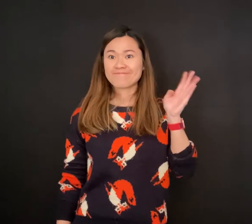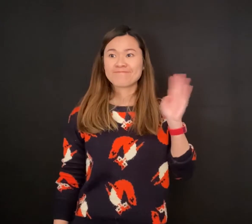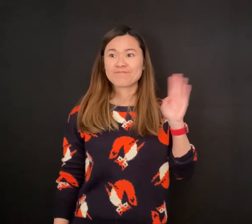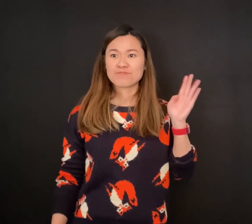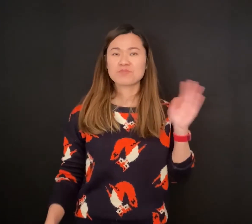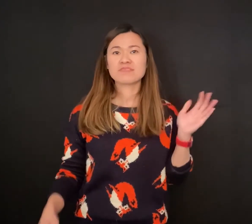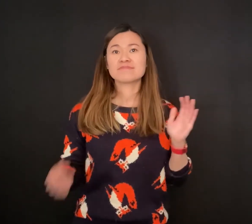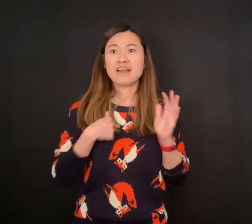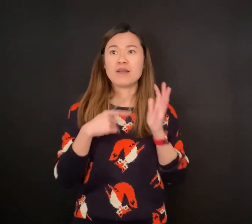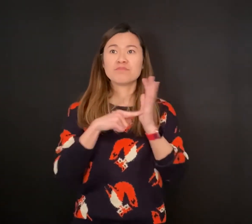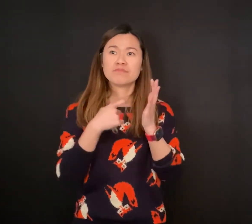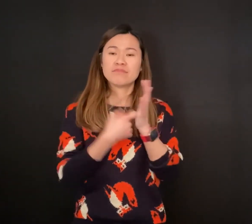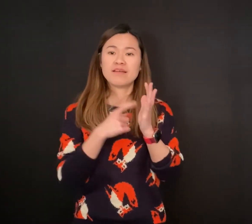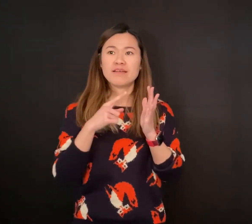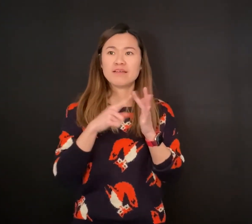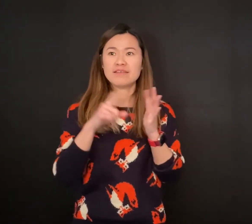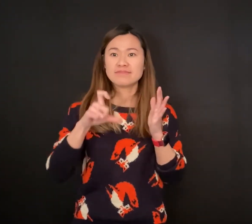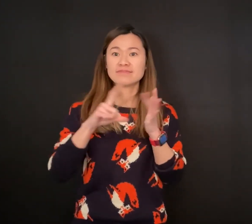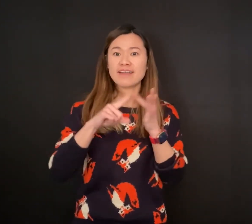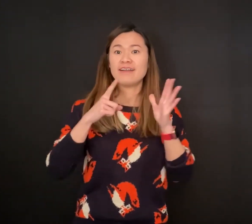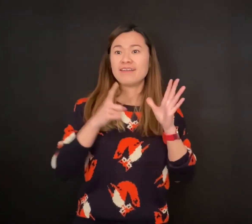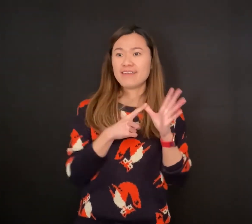Hi I'm Tricia,